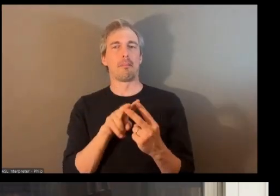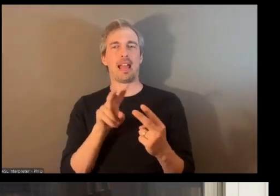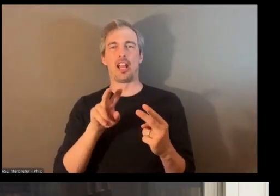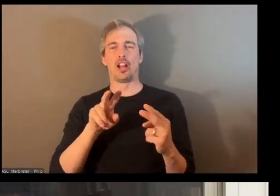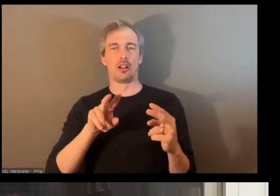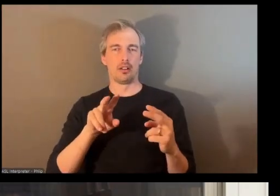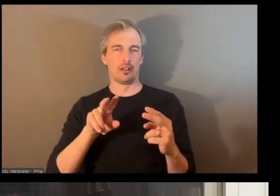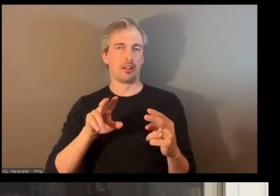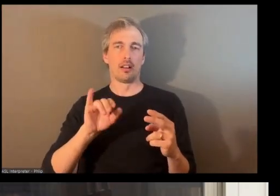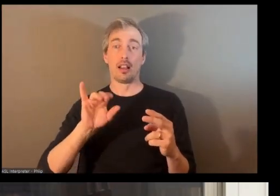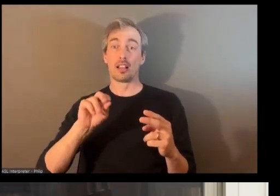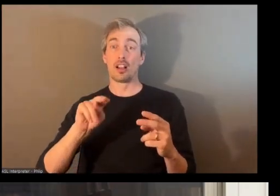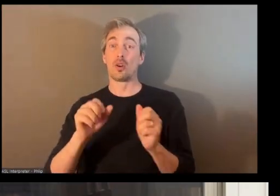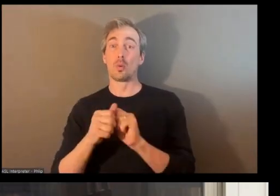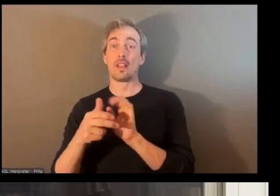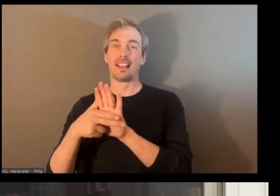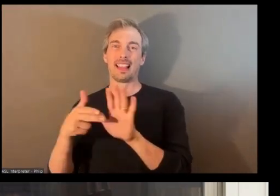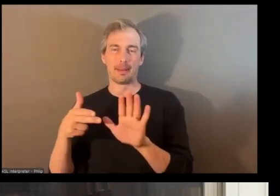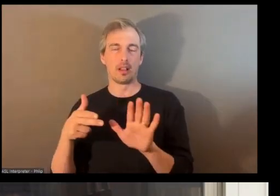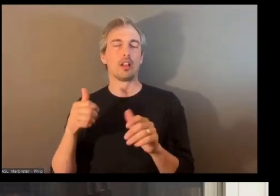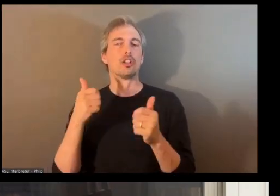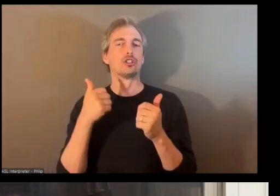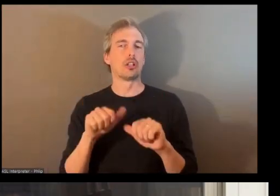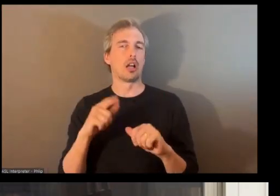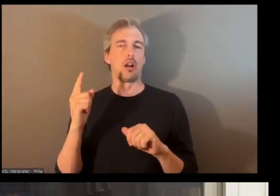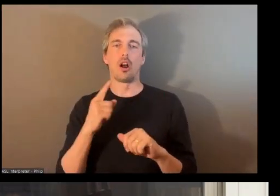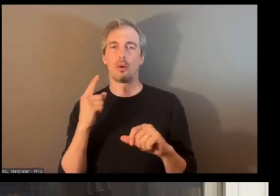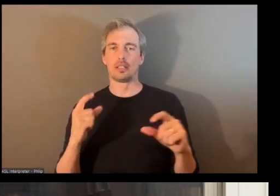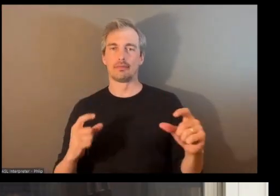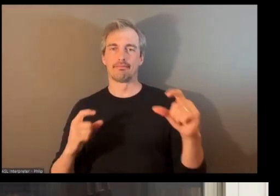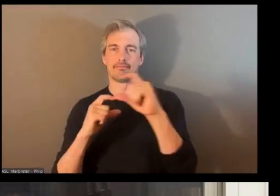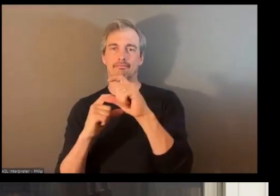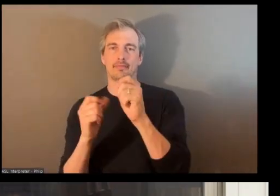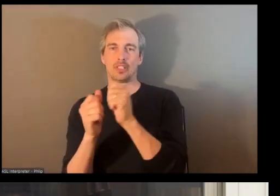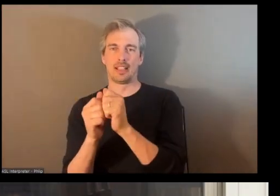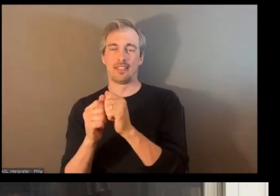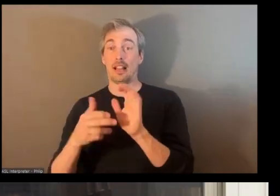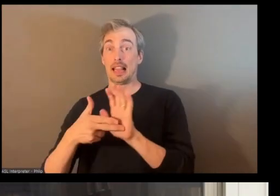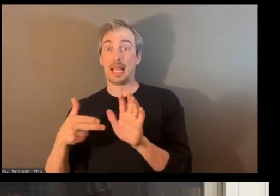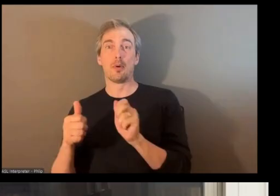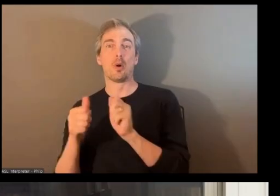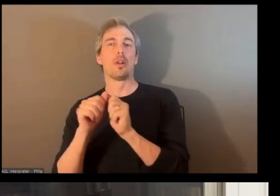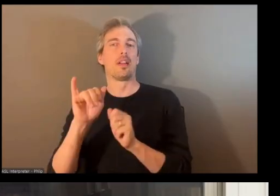are... You know... Often in user testing, we find that something we all think...